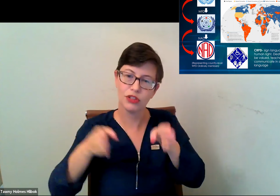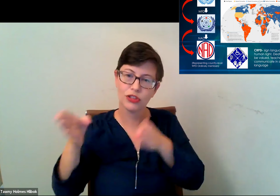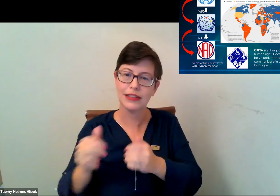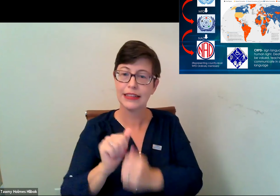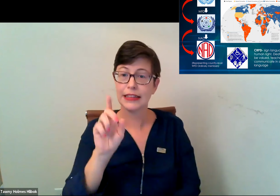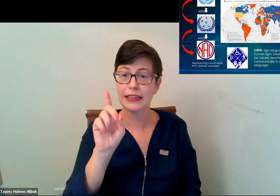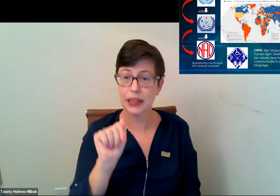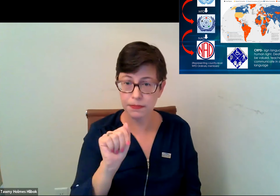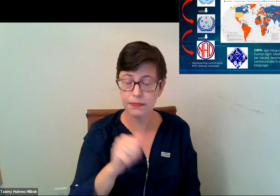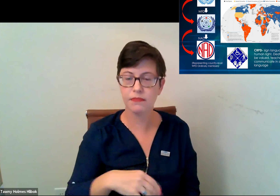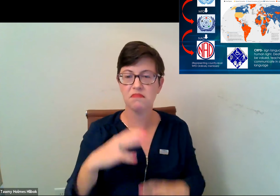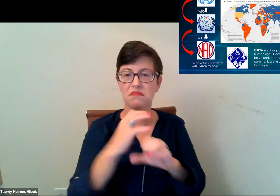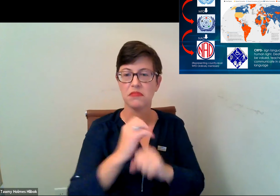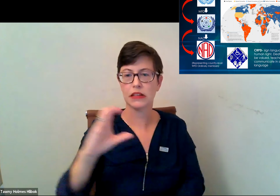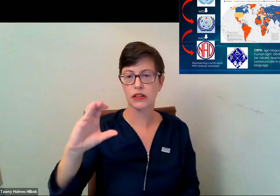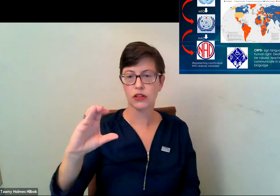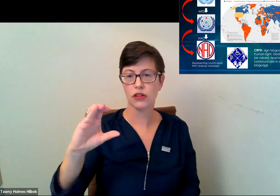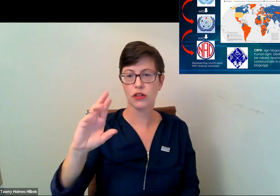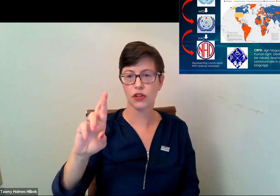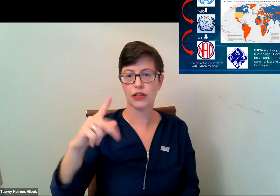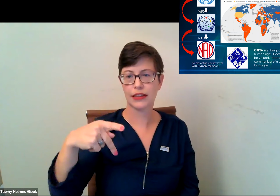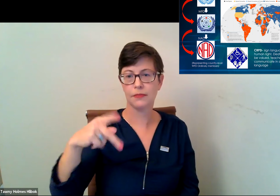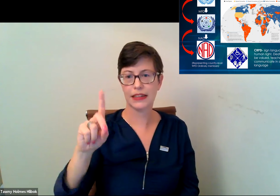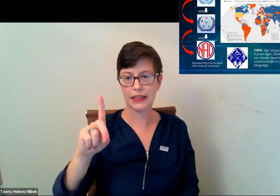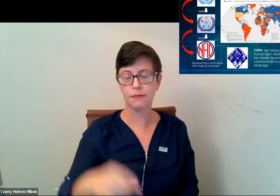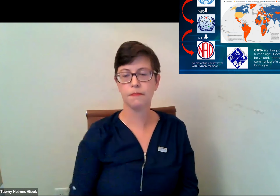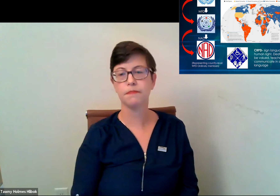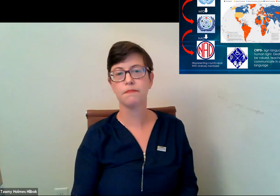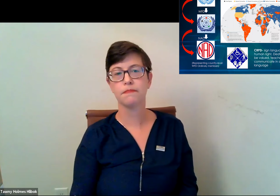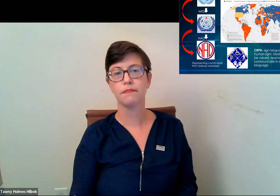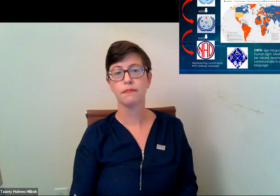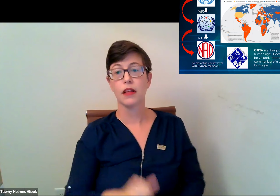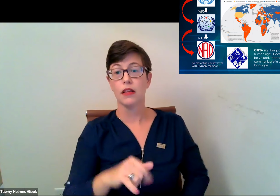so we have the Convention of rights of persons with disabilities, which we refer to as the rpg.